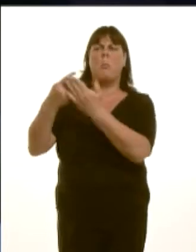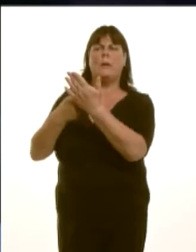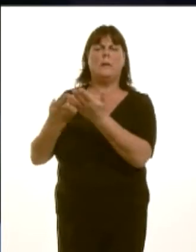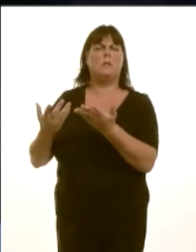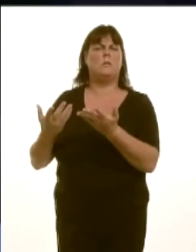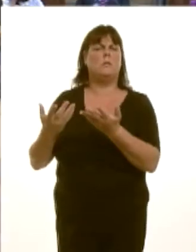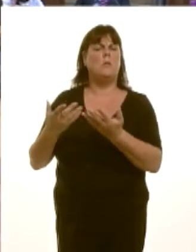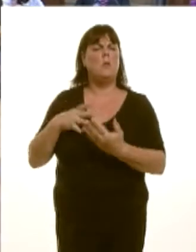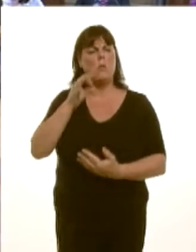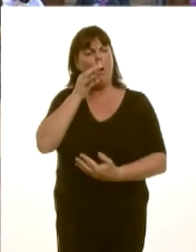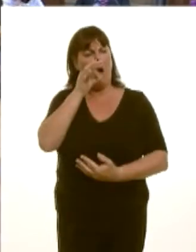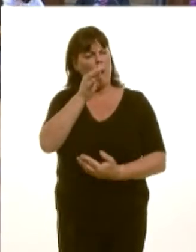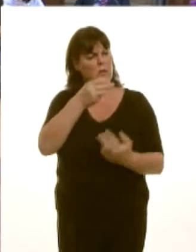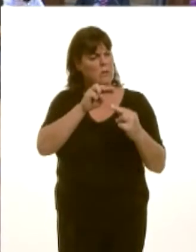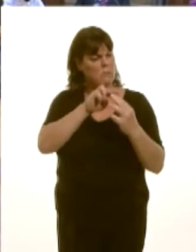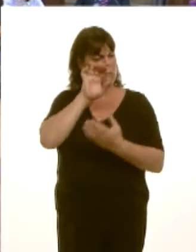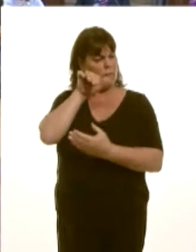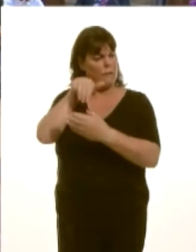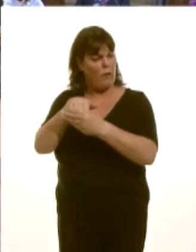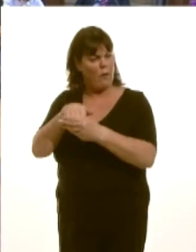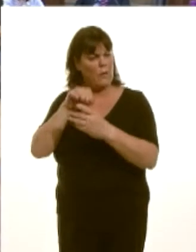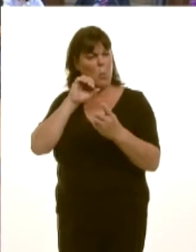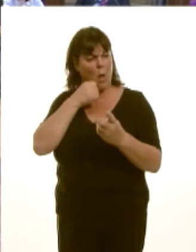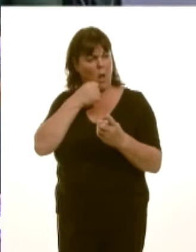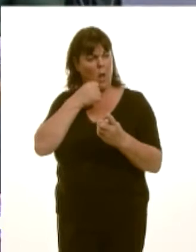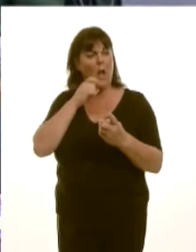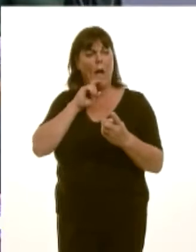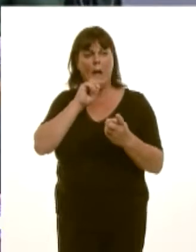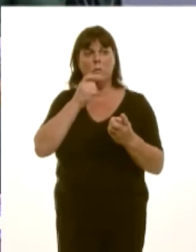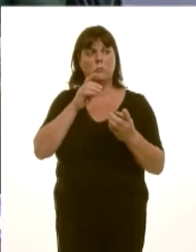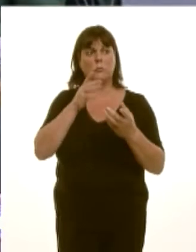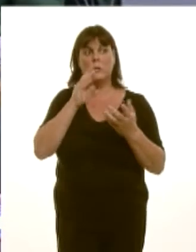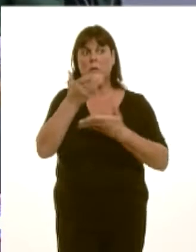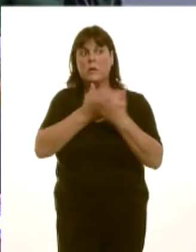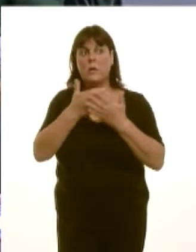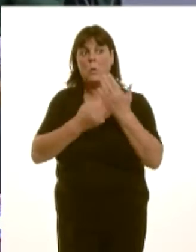that are taking place regarding the constitution of the UK? Carwyn Jones: I think that is a fair point.